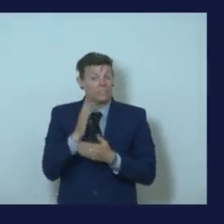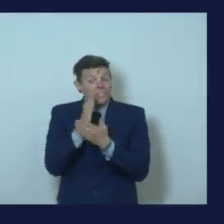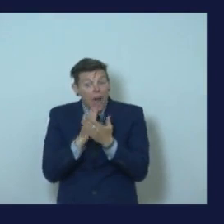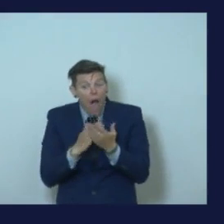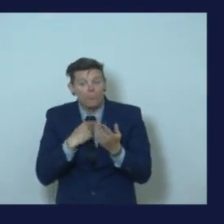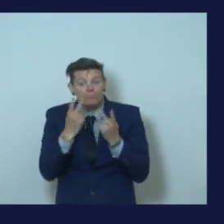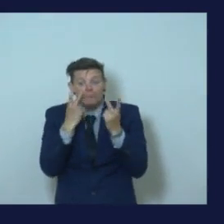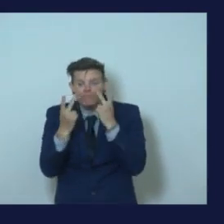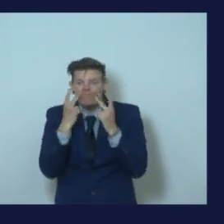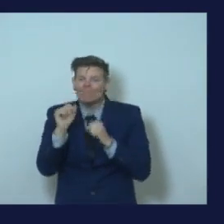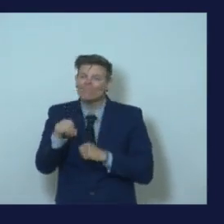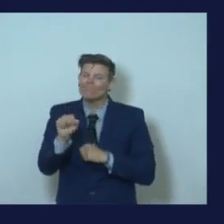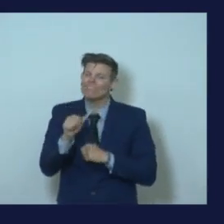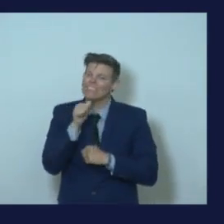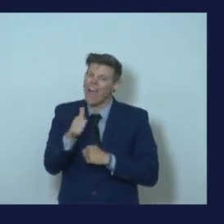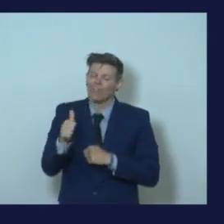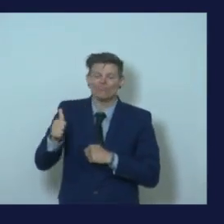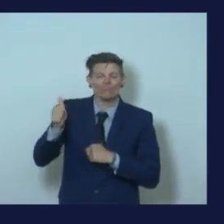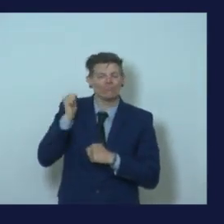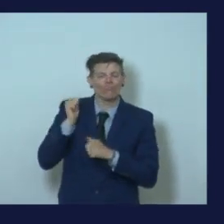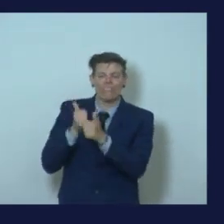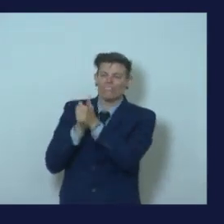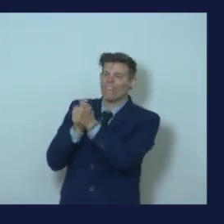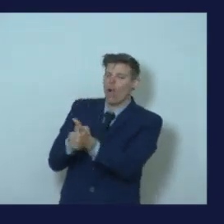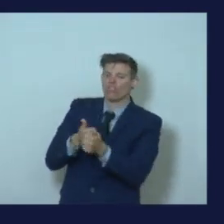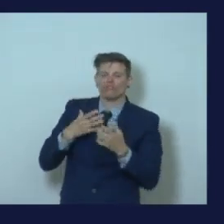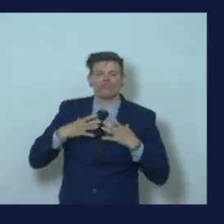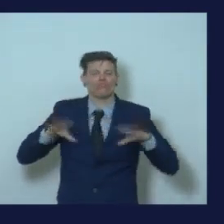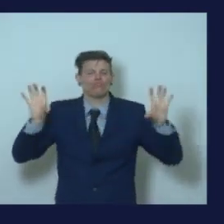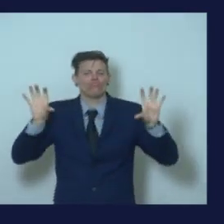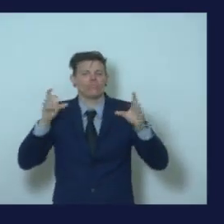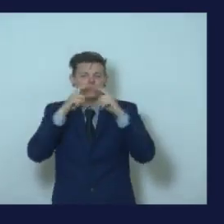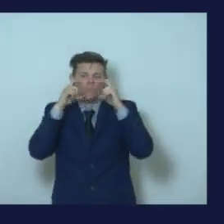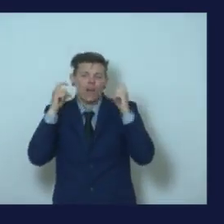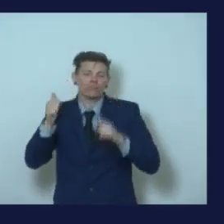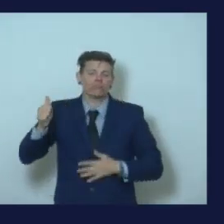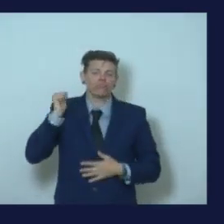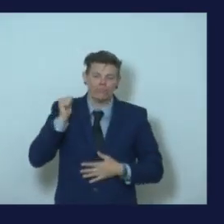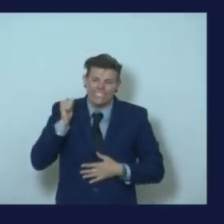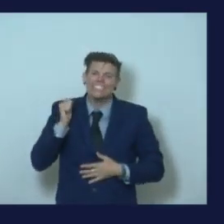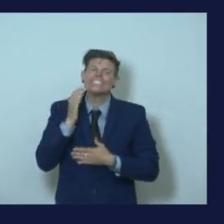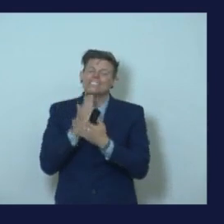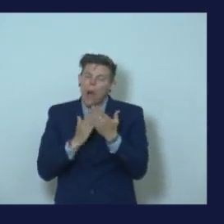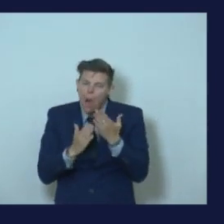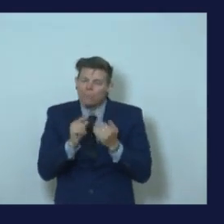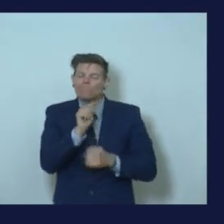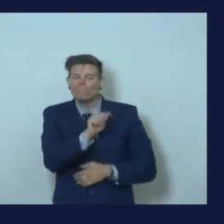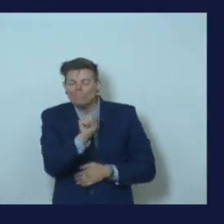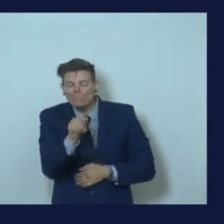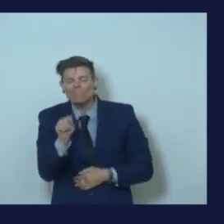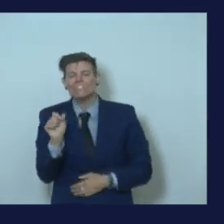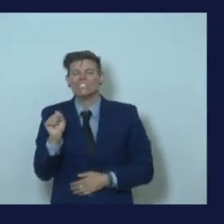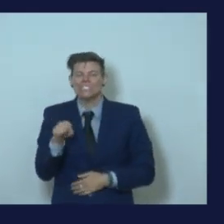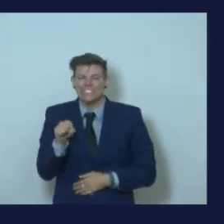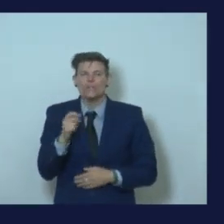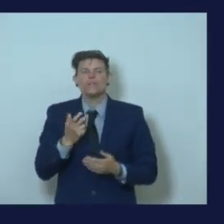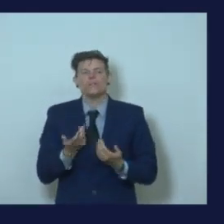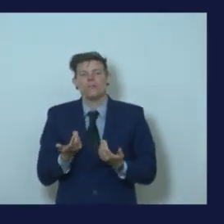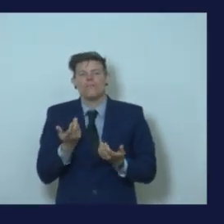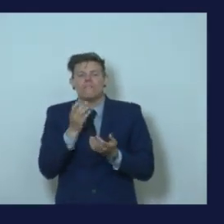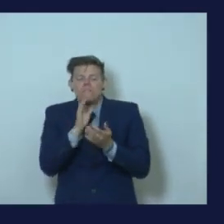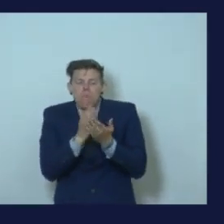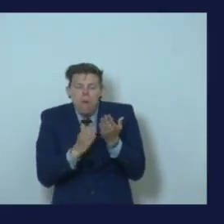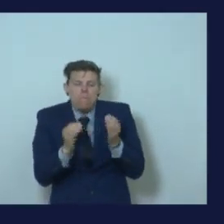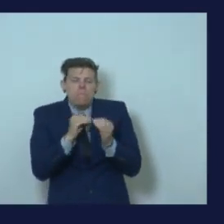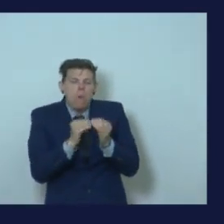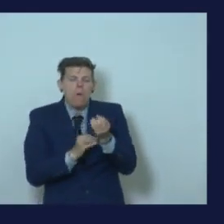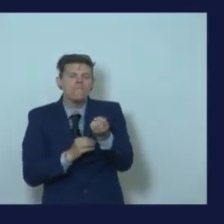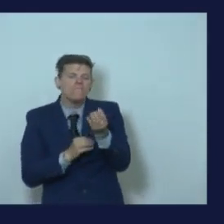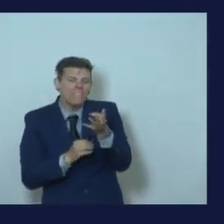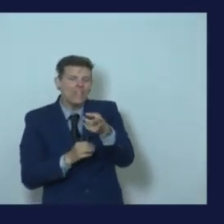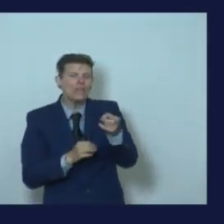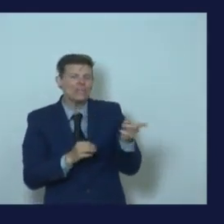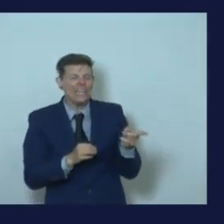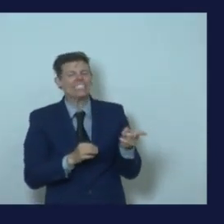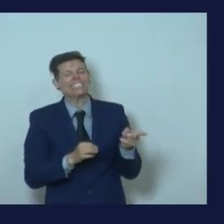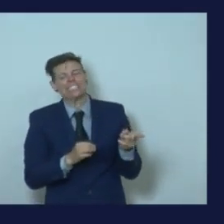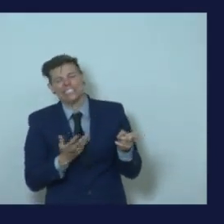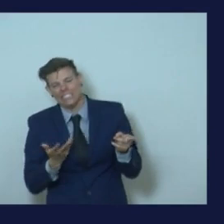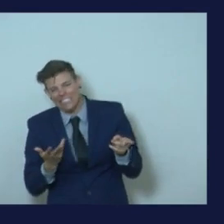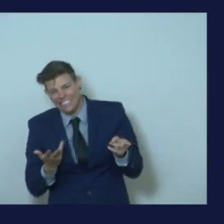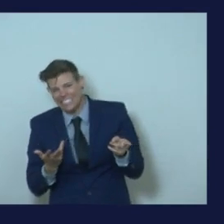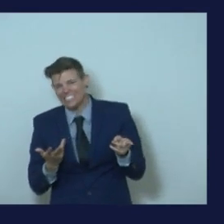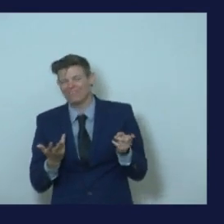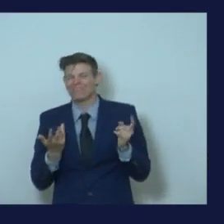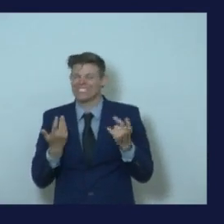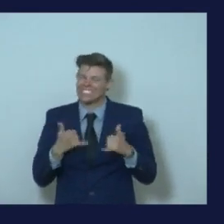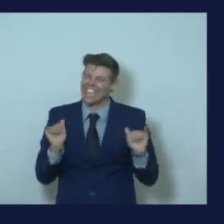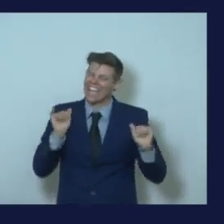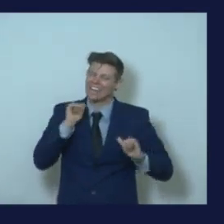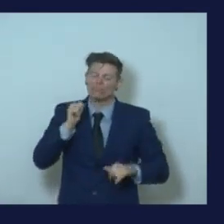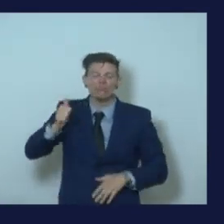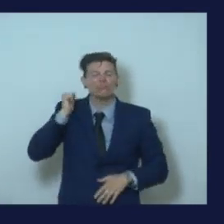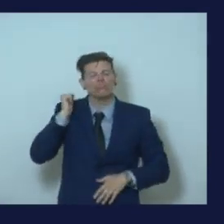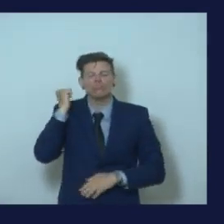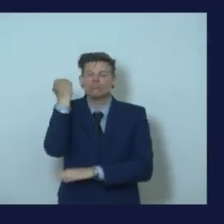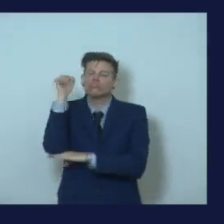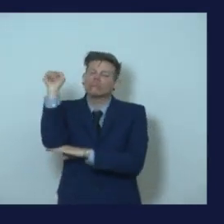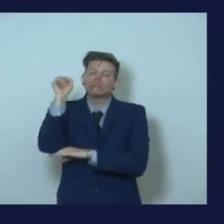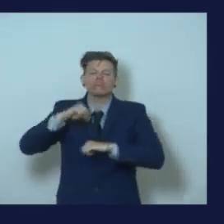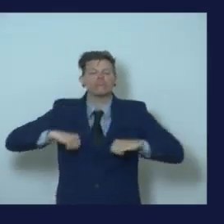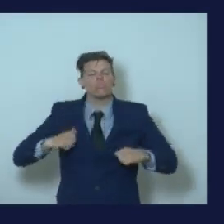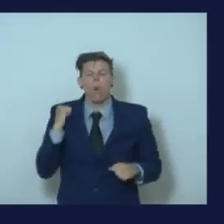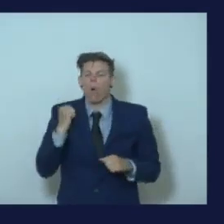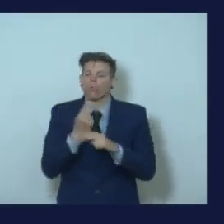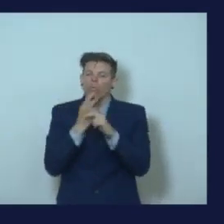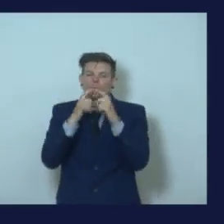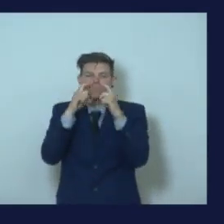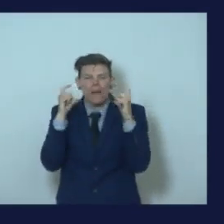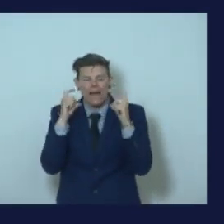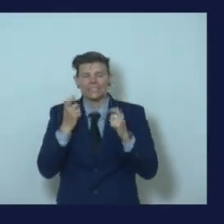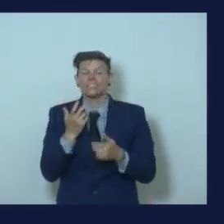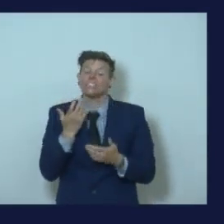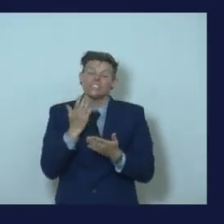THERE ARE PLENTY OF NEW MEXICANS WHO AREN’T WEARING FACE COVERINGS AND I HAVE YET TO BE ANYWHERE ON ANY OF MY REQUIRED OUTINGS WHERE I DON’T SEE MORE THAN JUST A HANDFUL OF